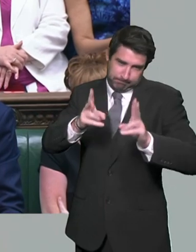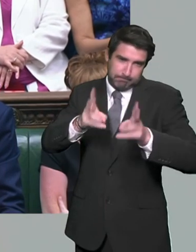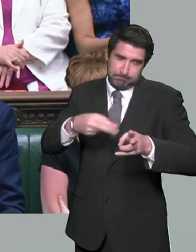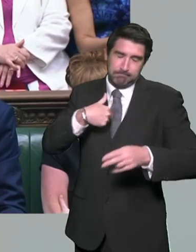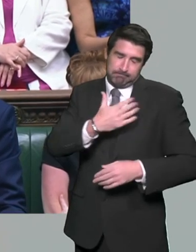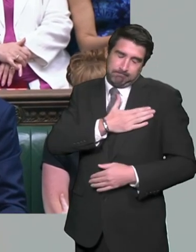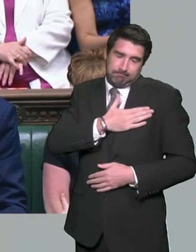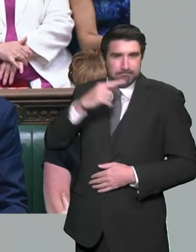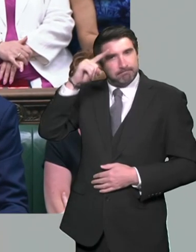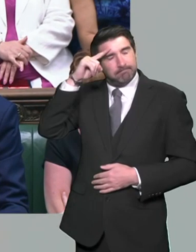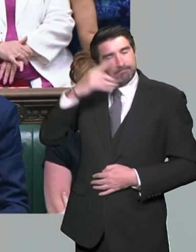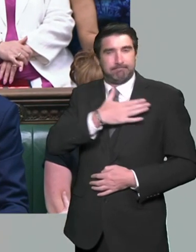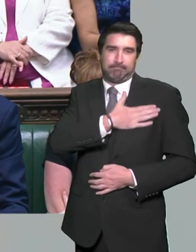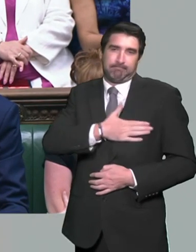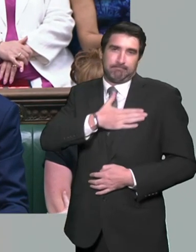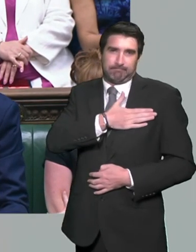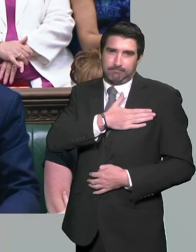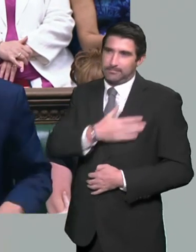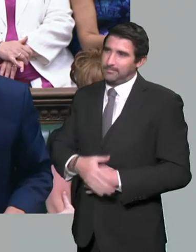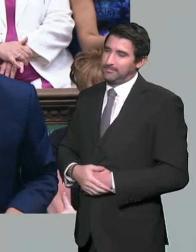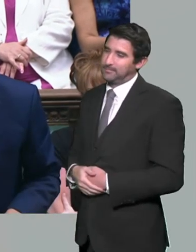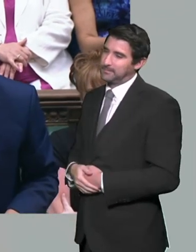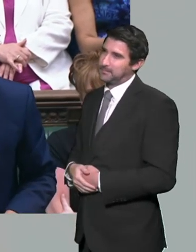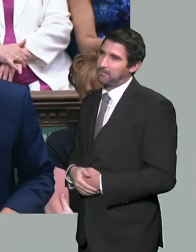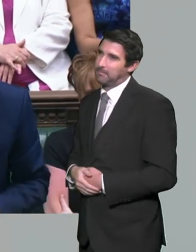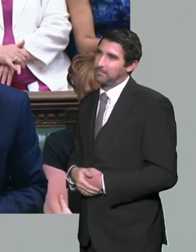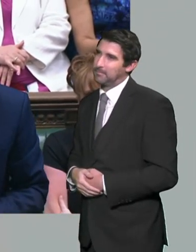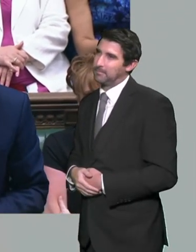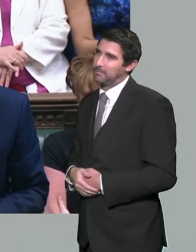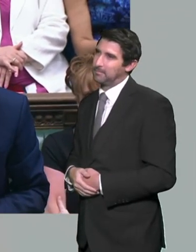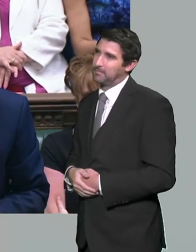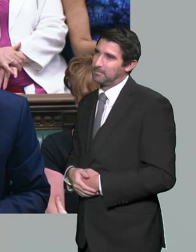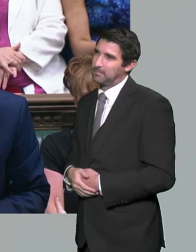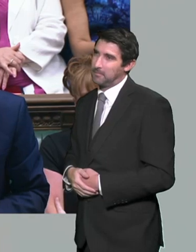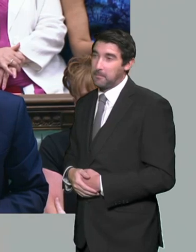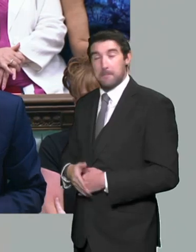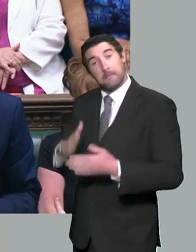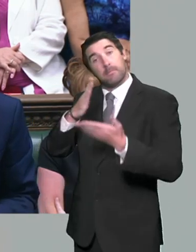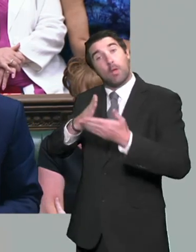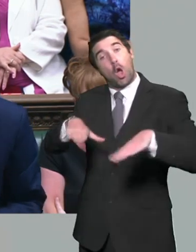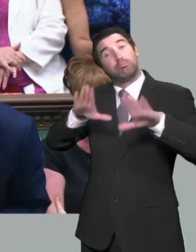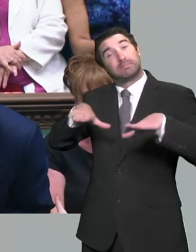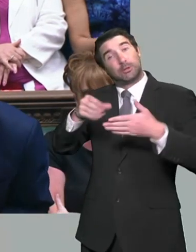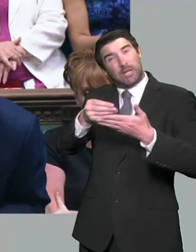Britain is set for lower growth than every major economy except Russia. Why?